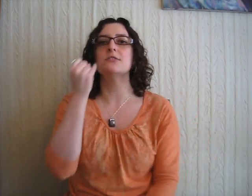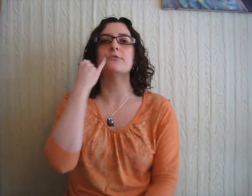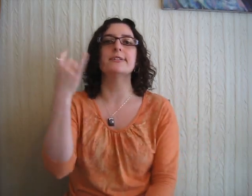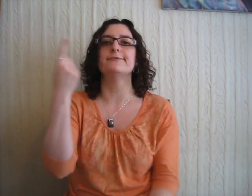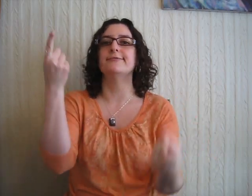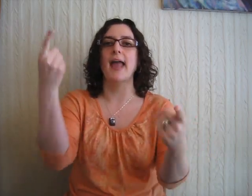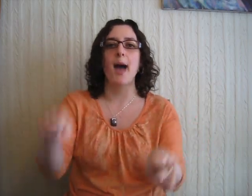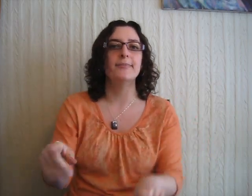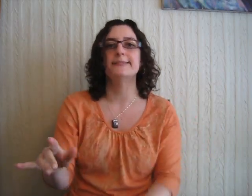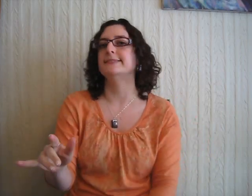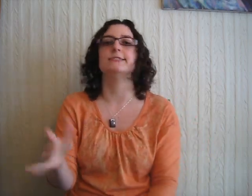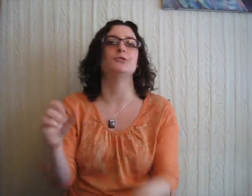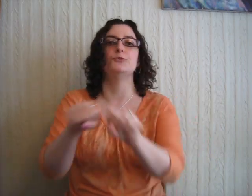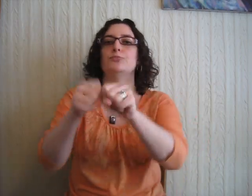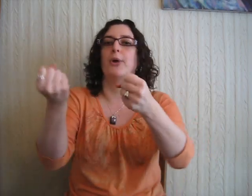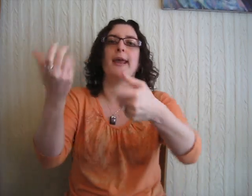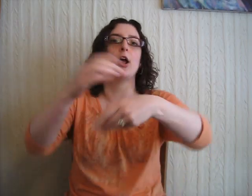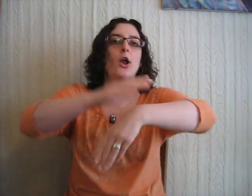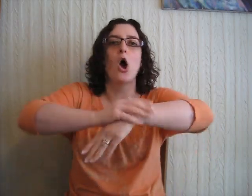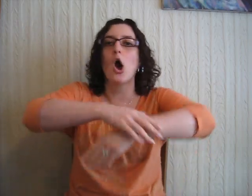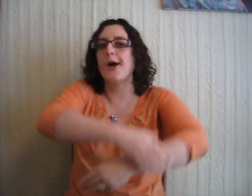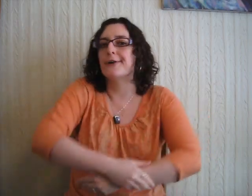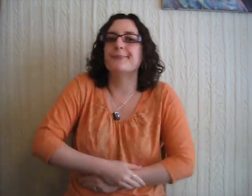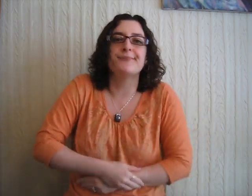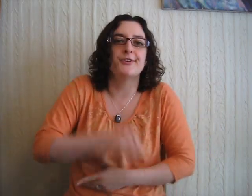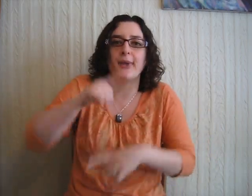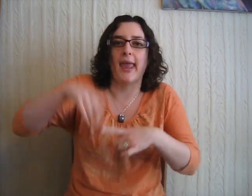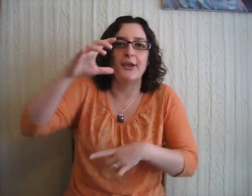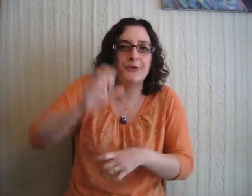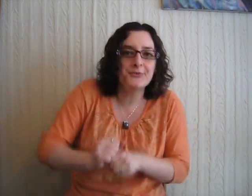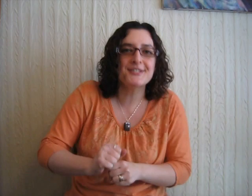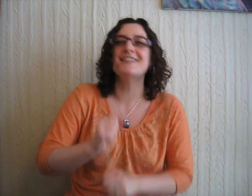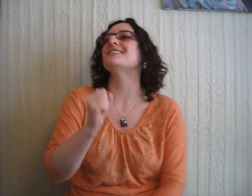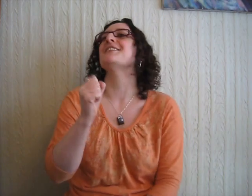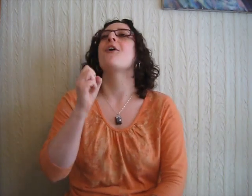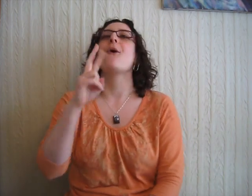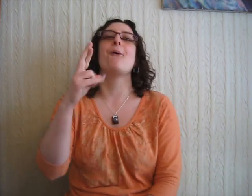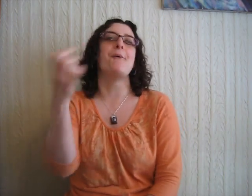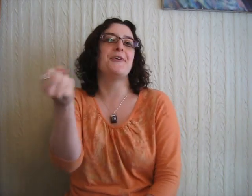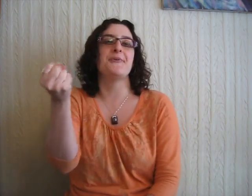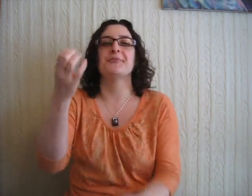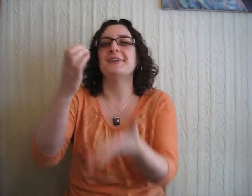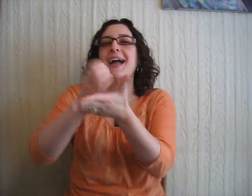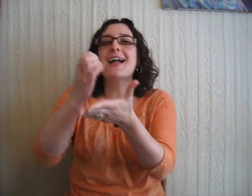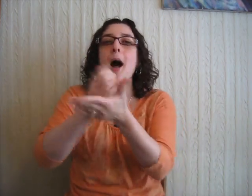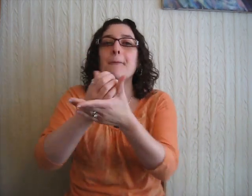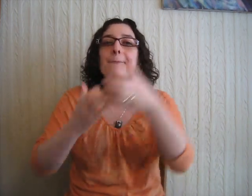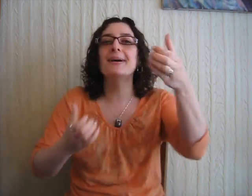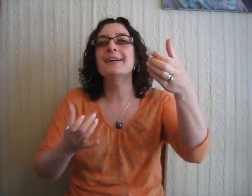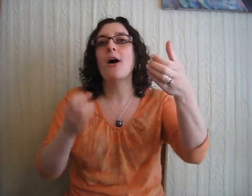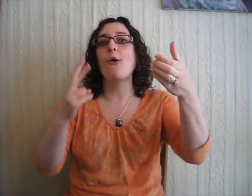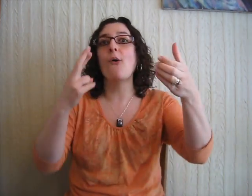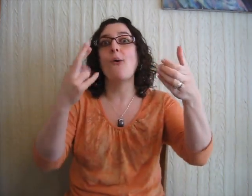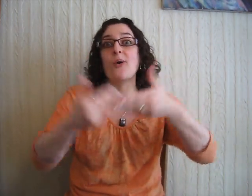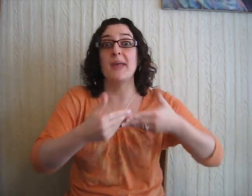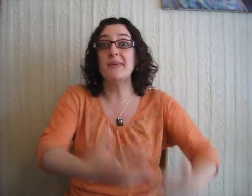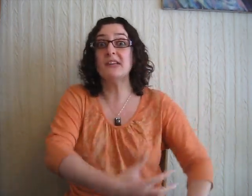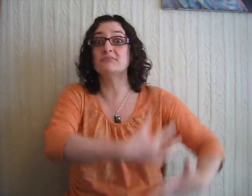So if it happens, you break an arm, you can't use it Or you're holding a cup, or a baby